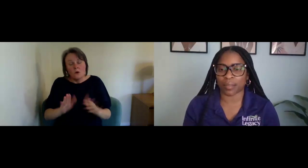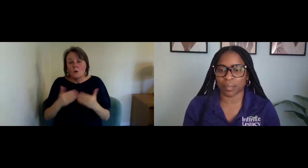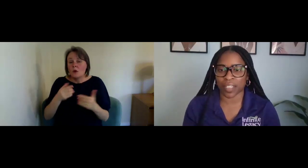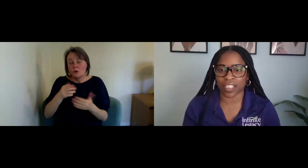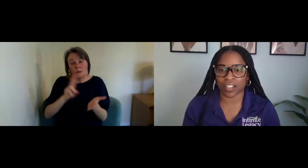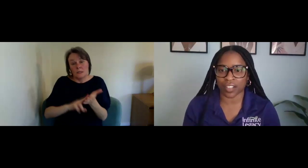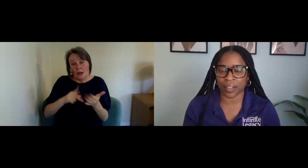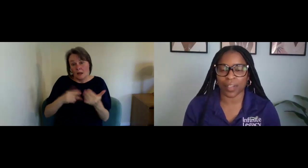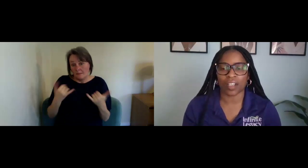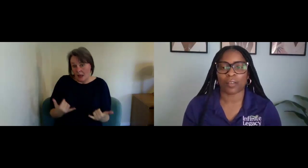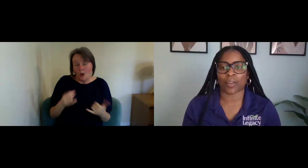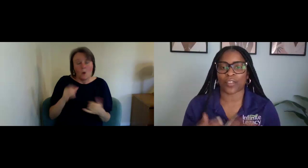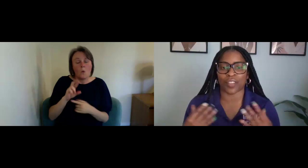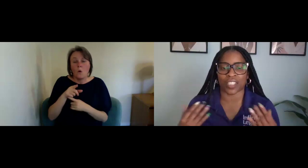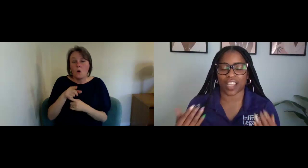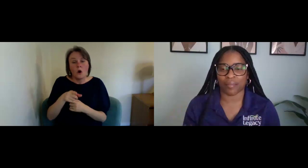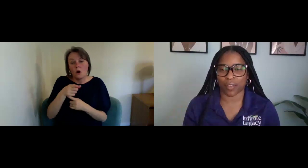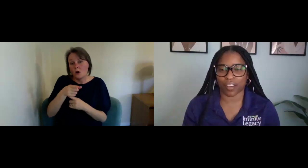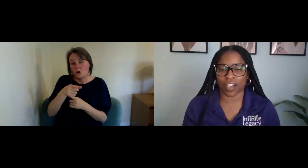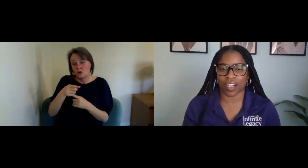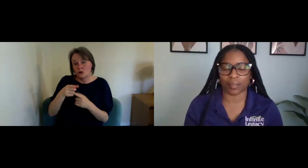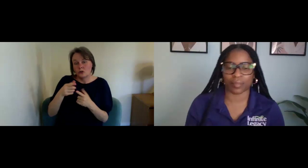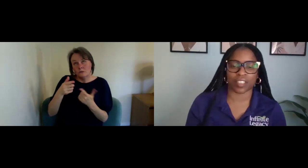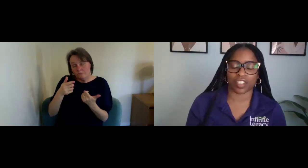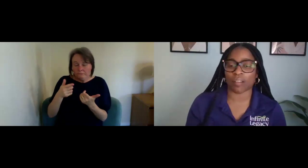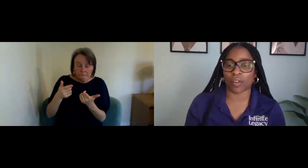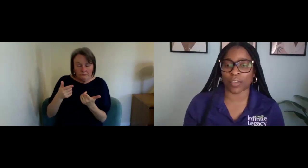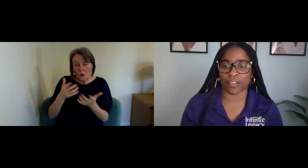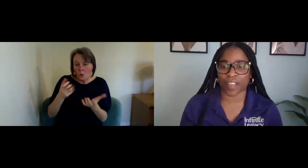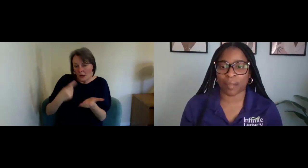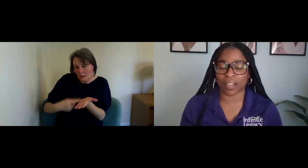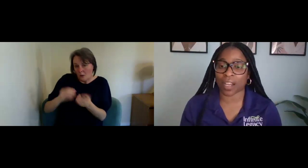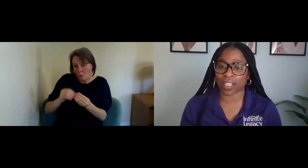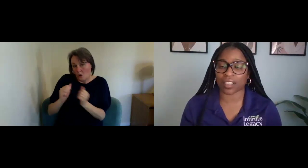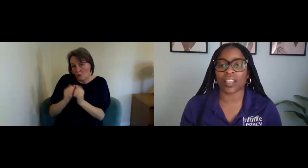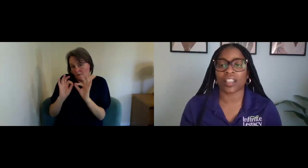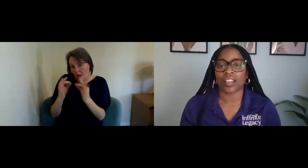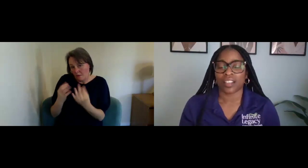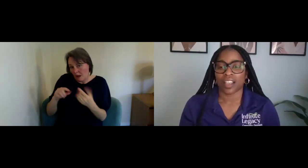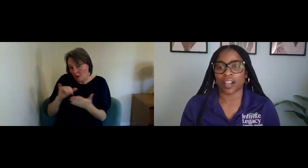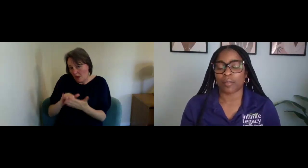up to be a donor, whether you need to have -- to talk more with your family about it,